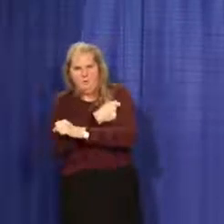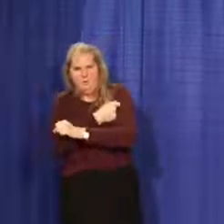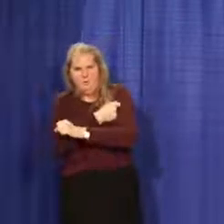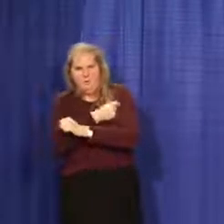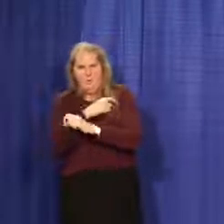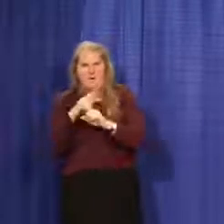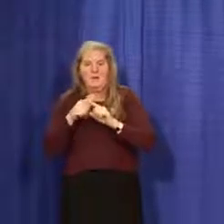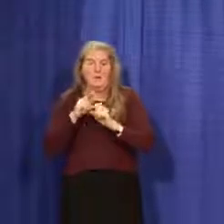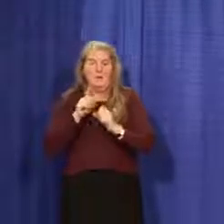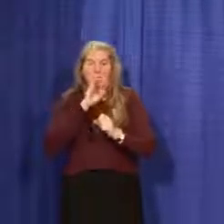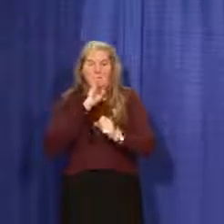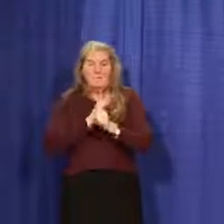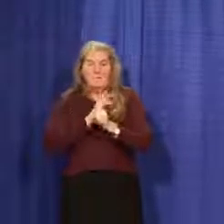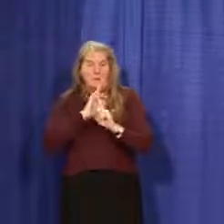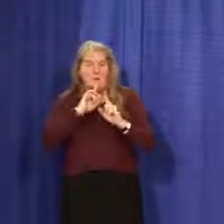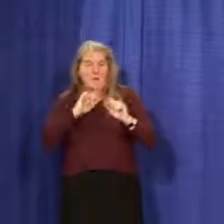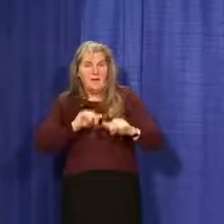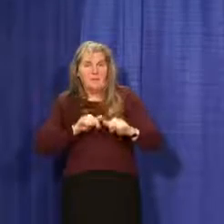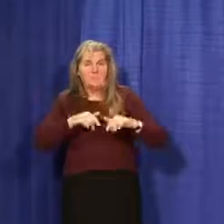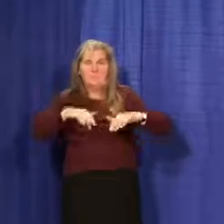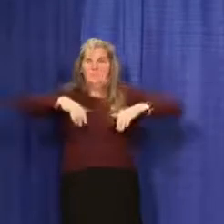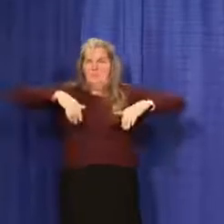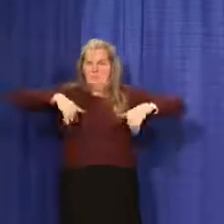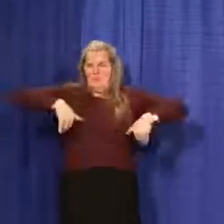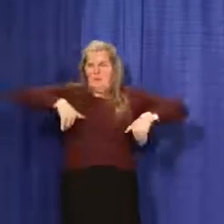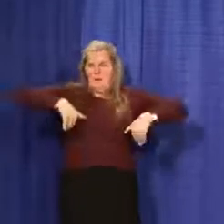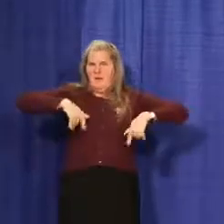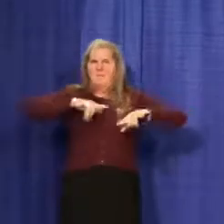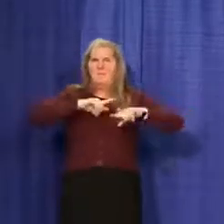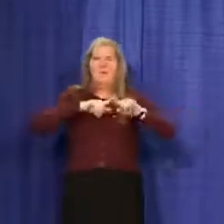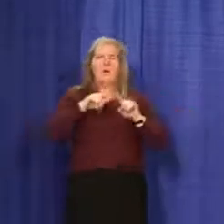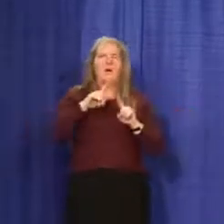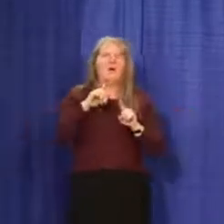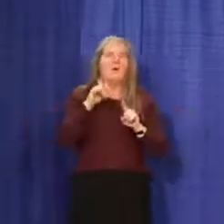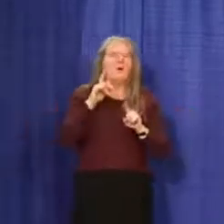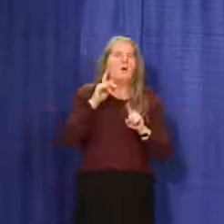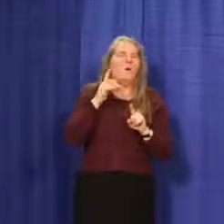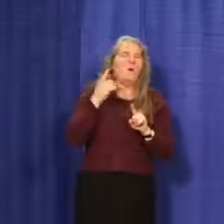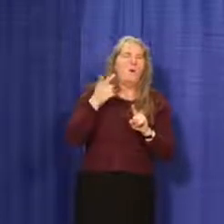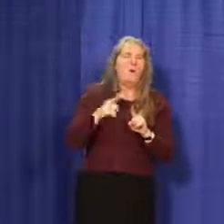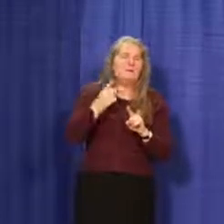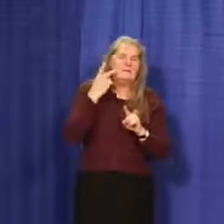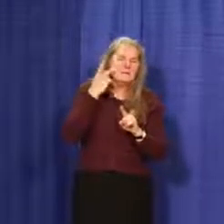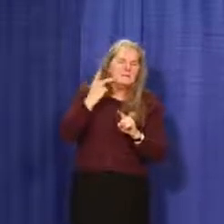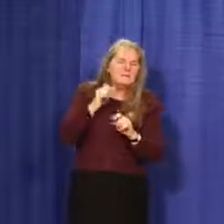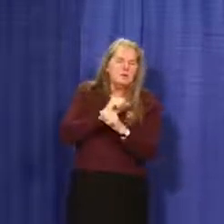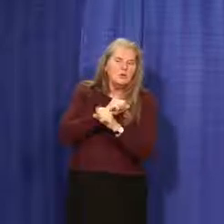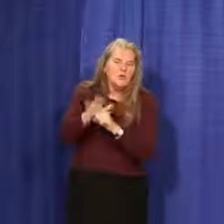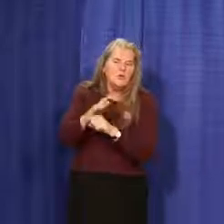a definitive answer yet. It is something we will explore in as we get closer and know what the actual products aren't